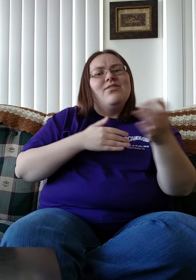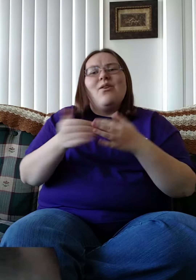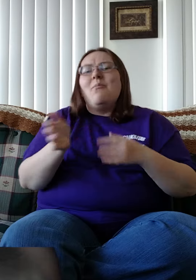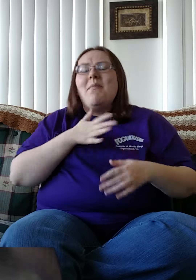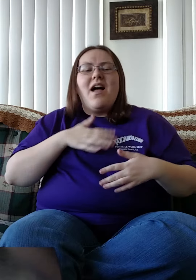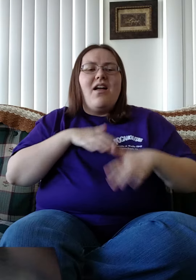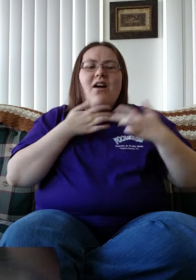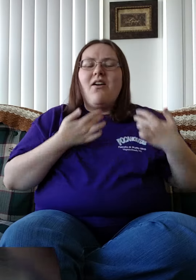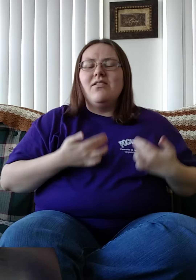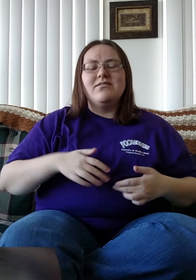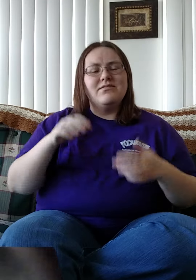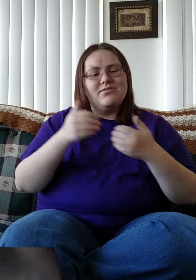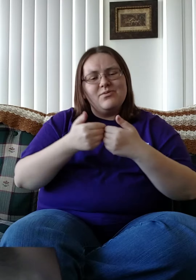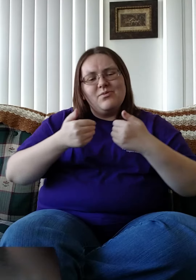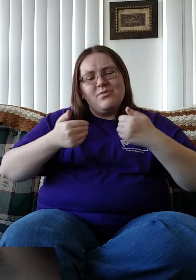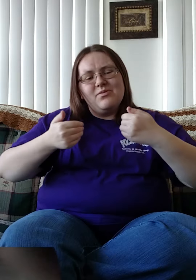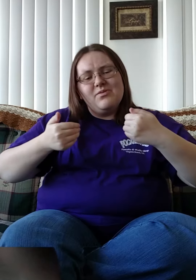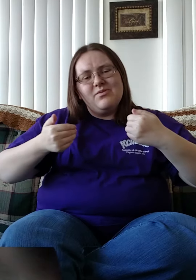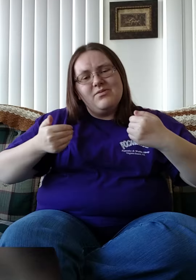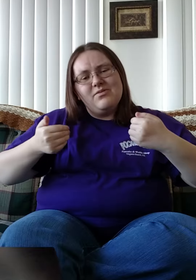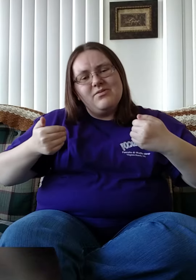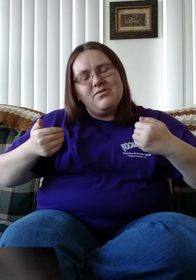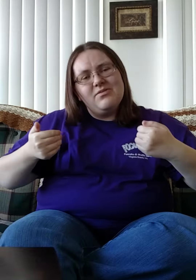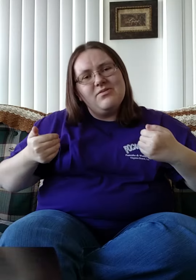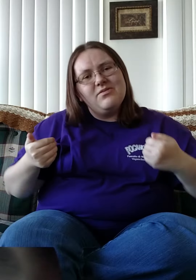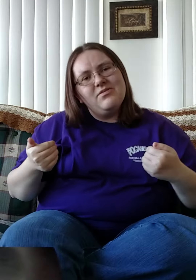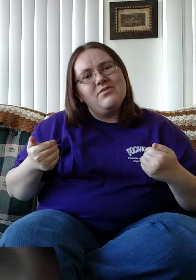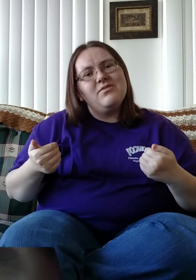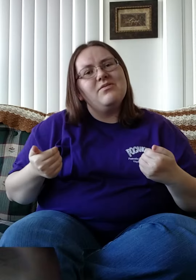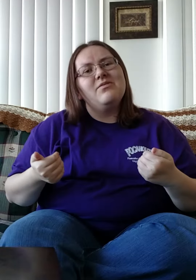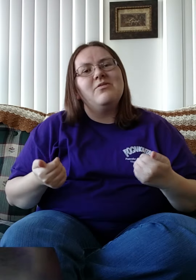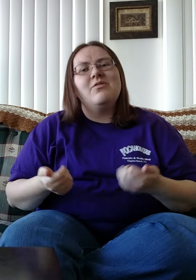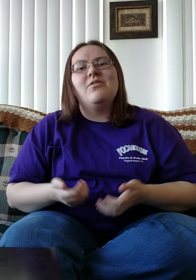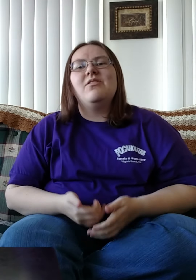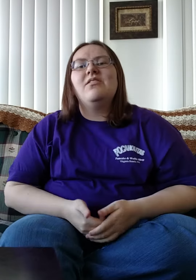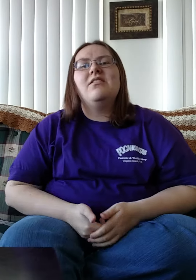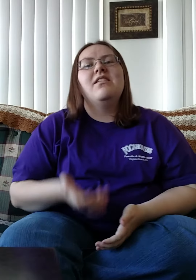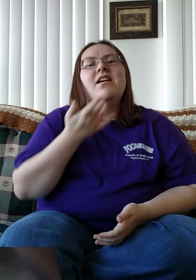And though my heart is torn